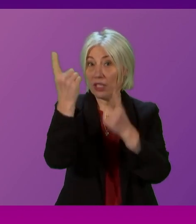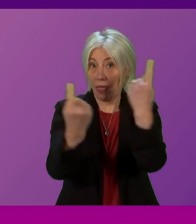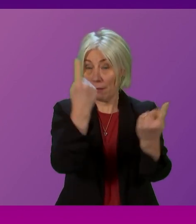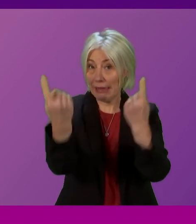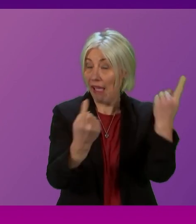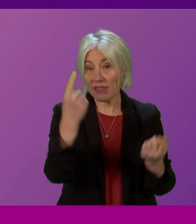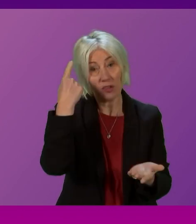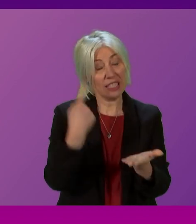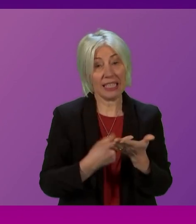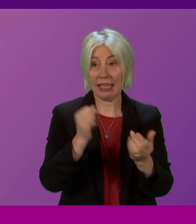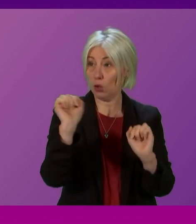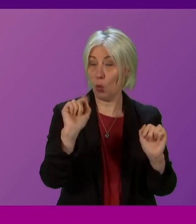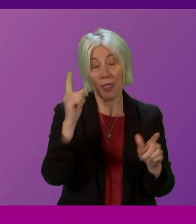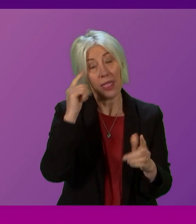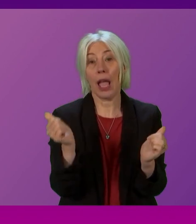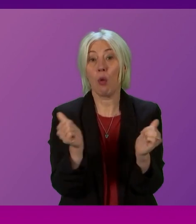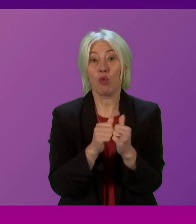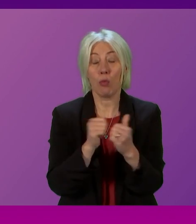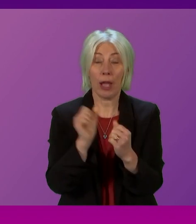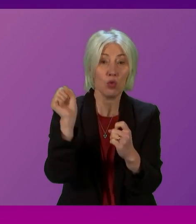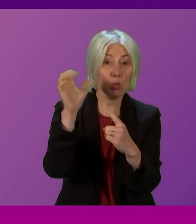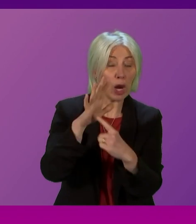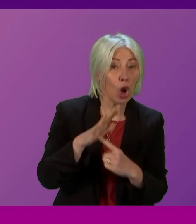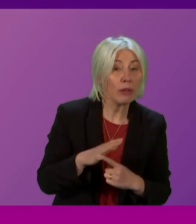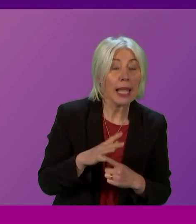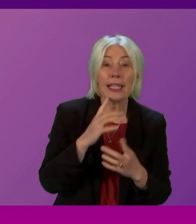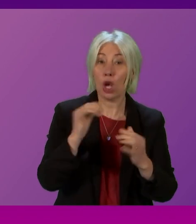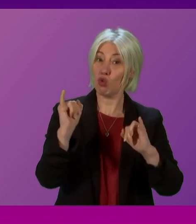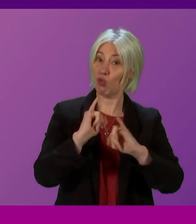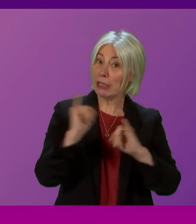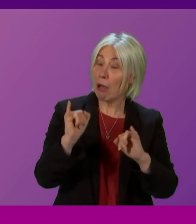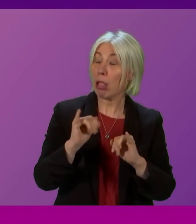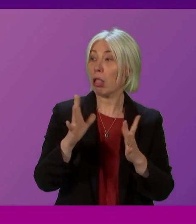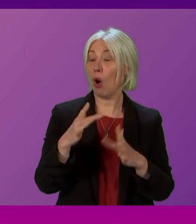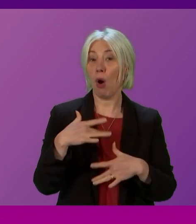think might be appropriate to prioritise critical and life-saving care.